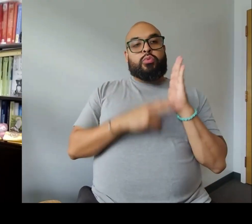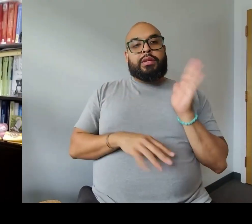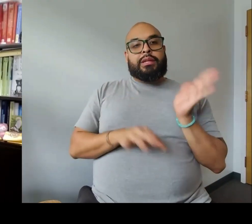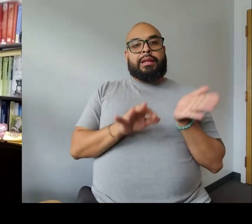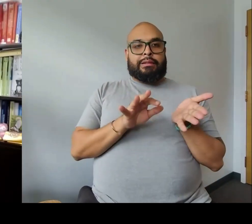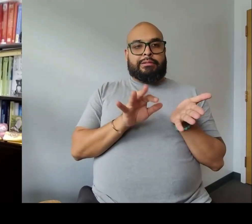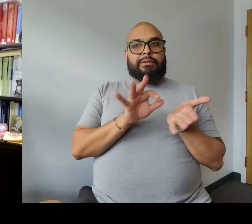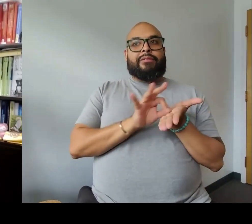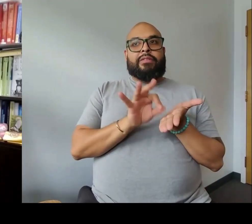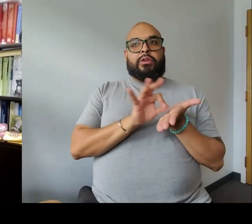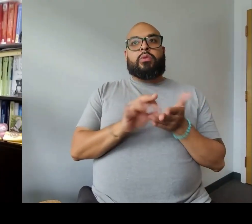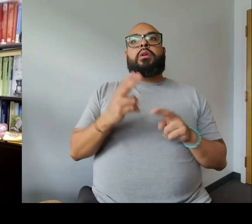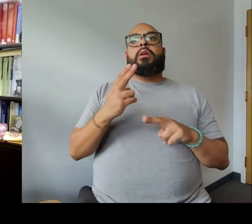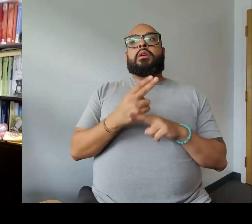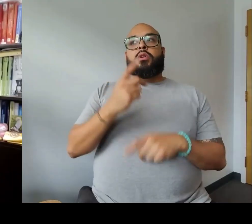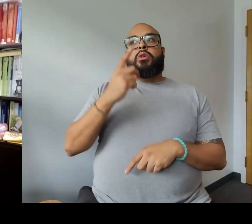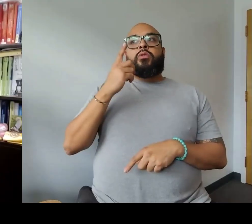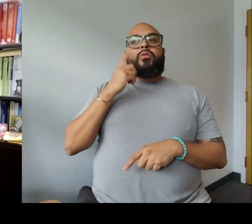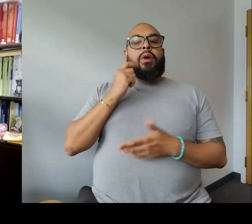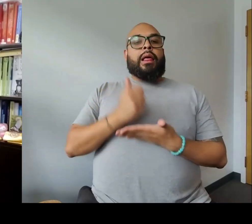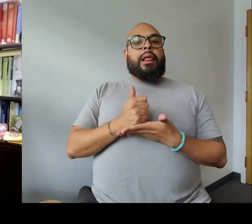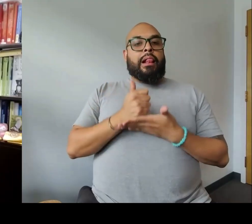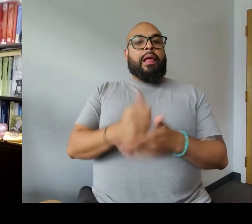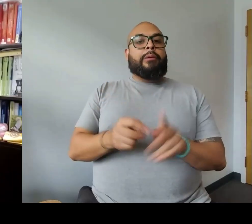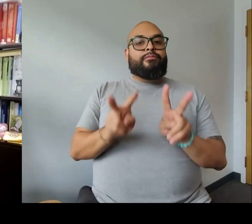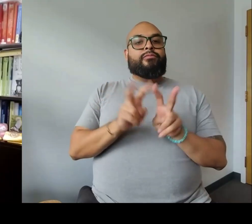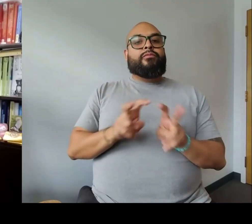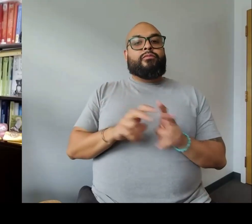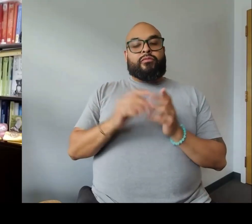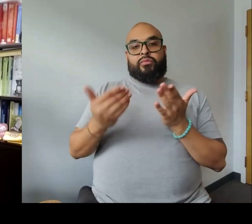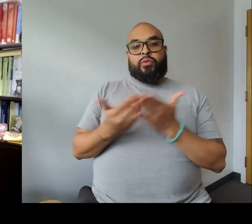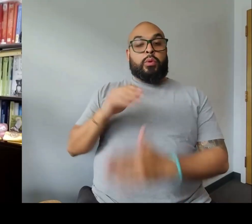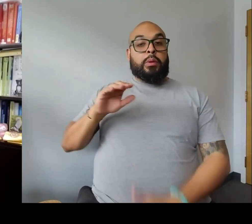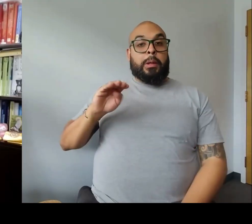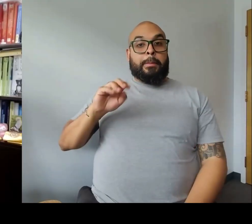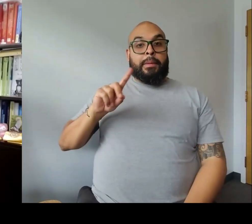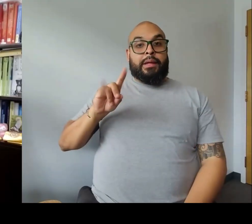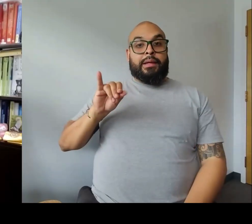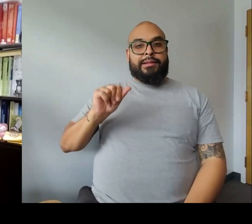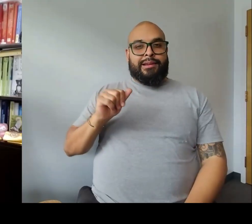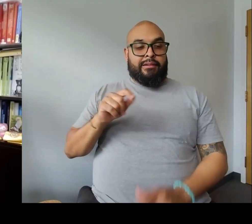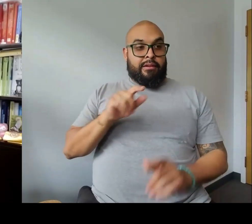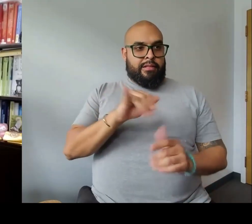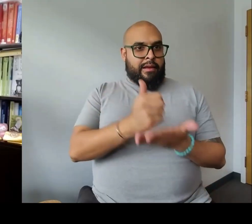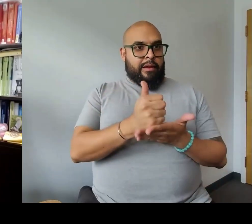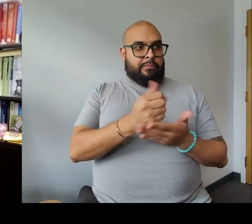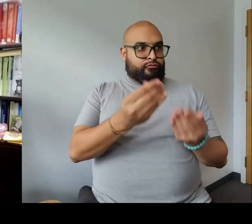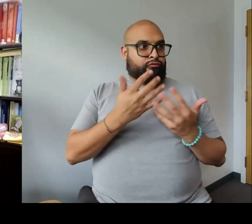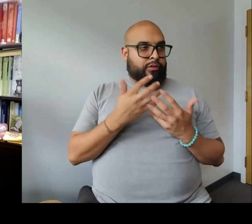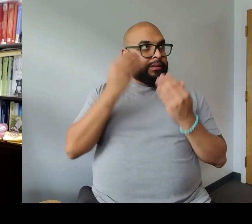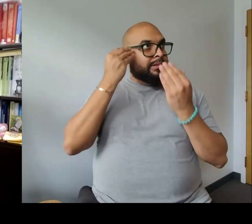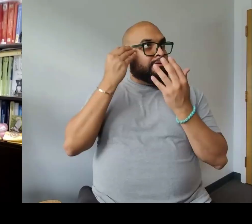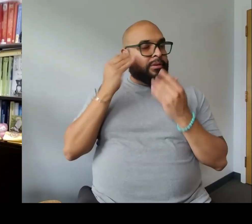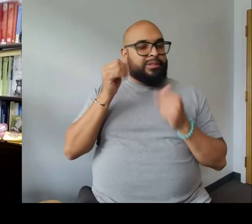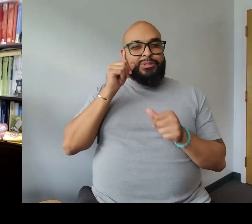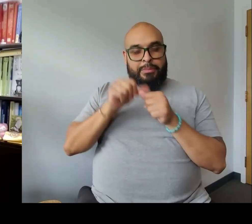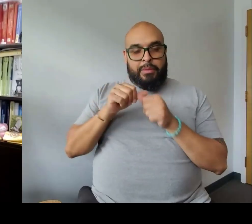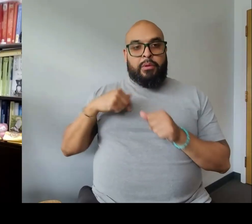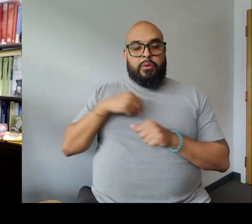They use that to help them look at learning media, but it also gives us information because remember, when we're doing assessments, a lot of times